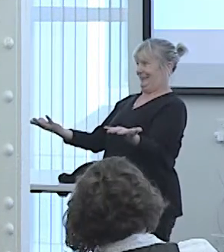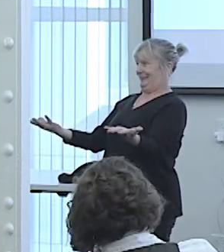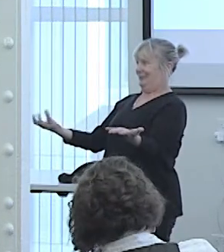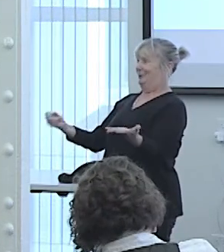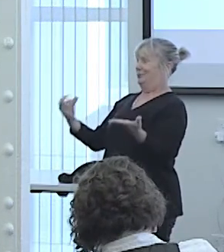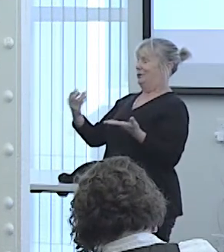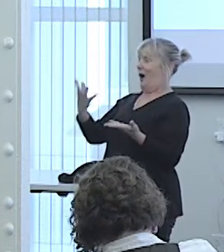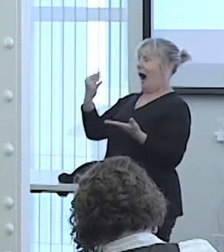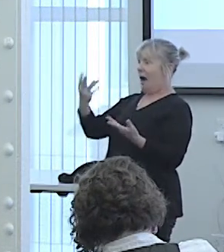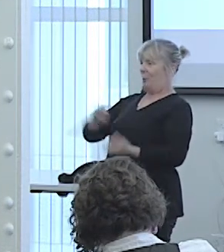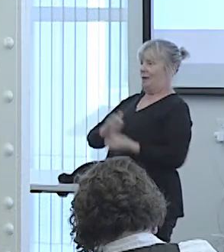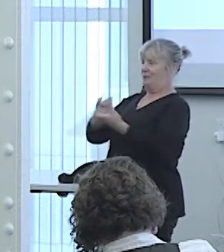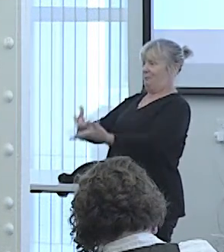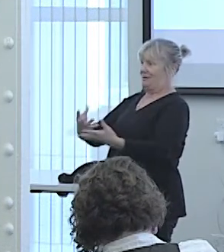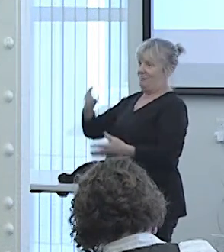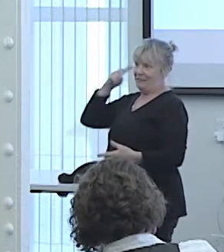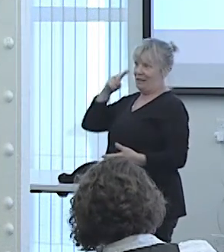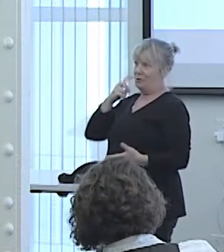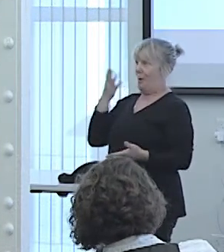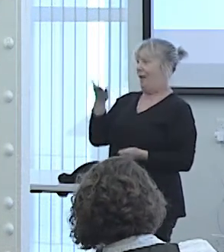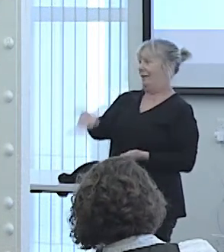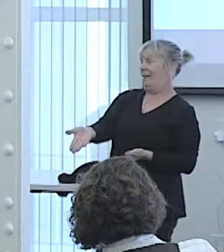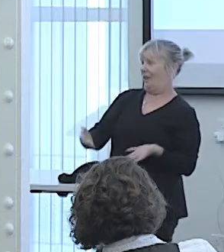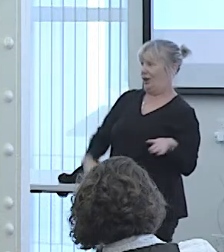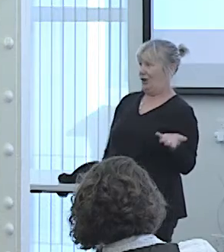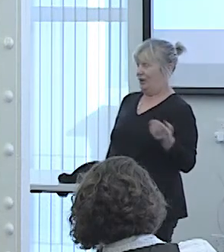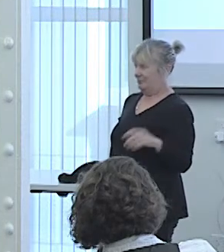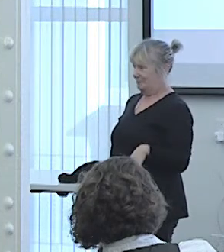So someone is in a contract with someone else